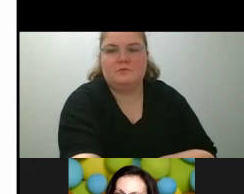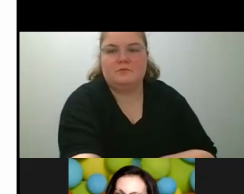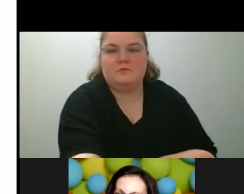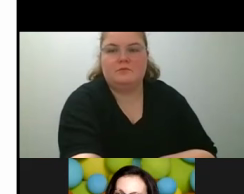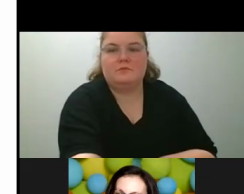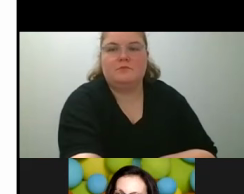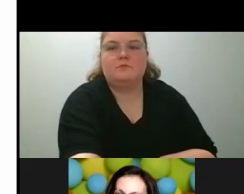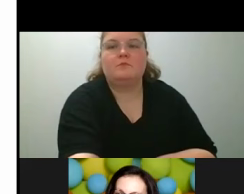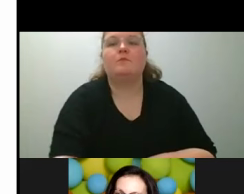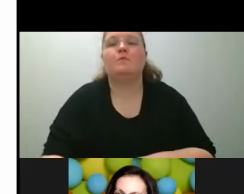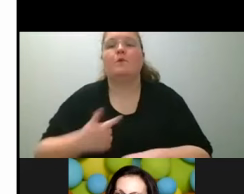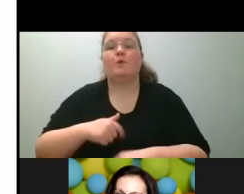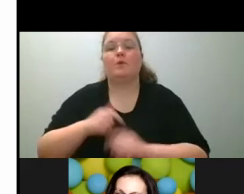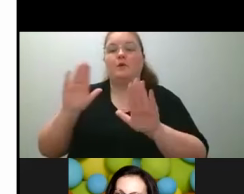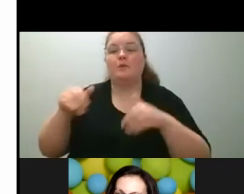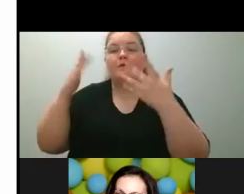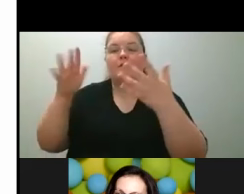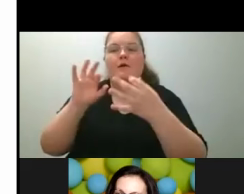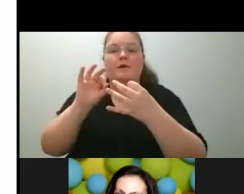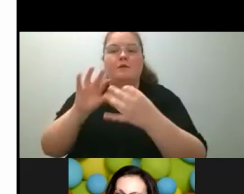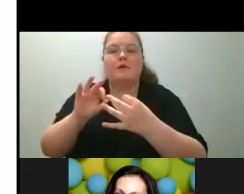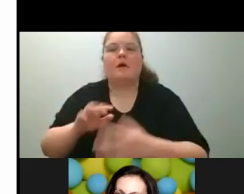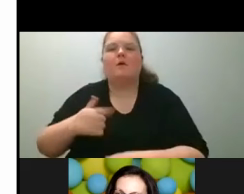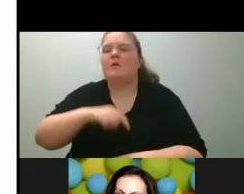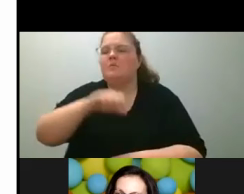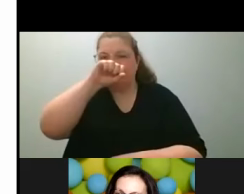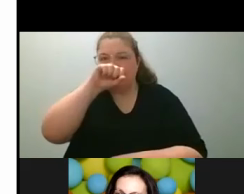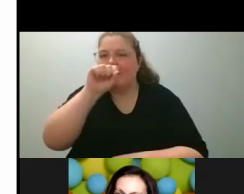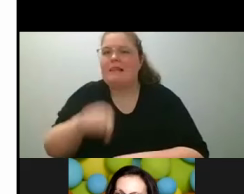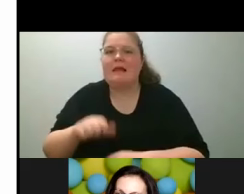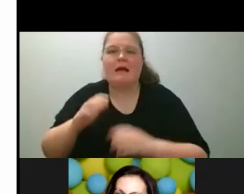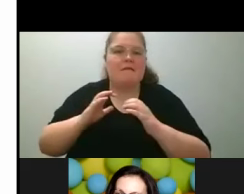we absolutely love it when our clients are able to have